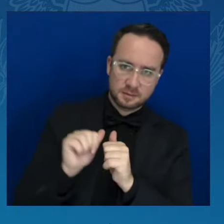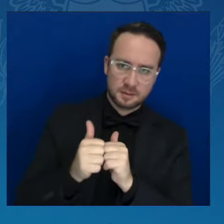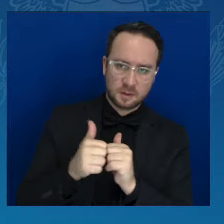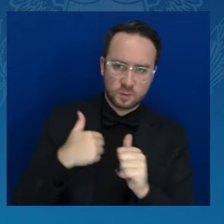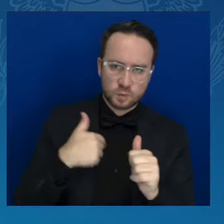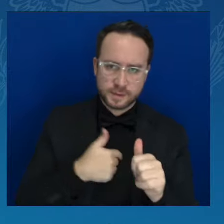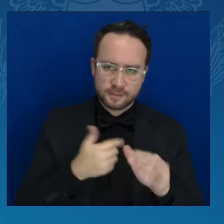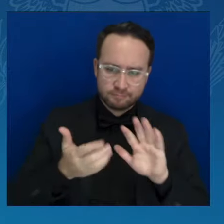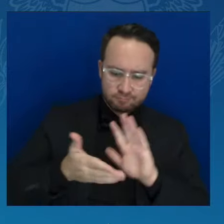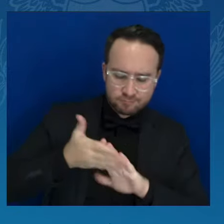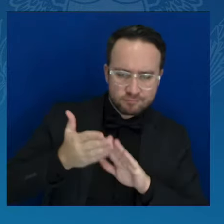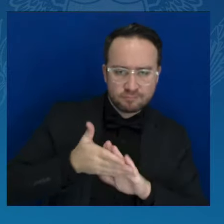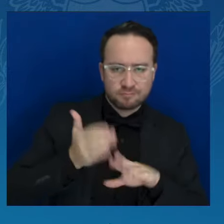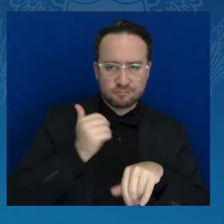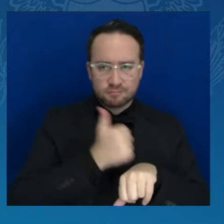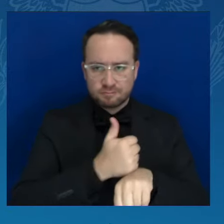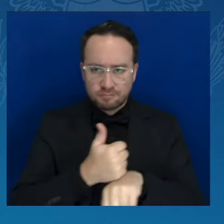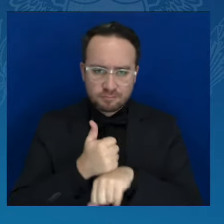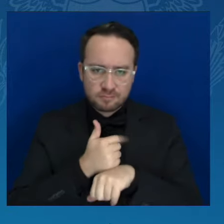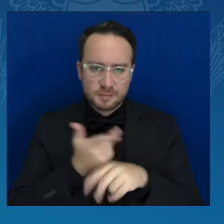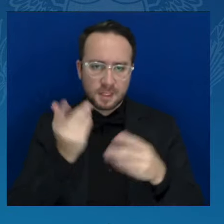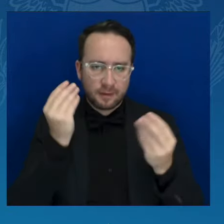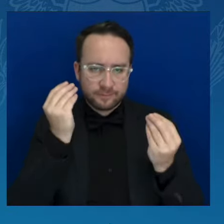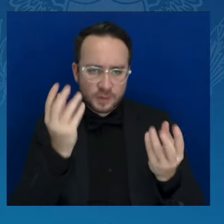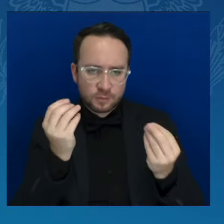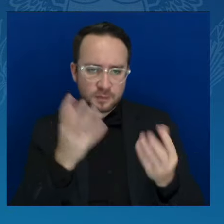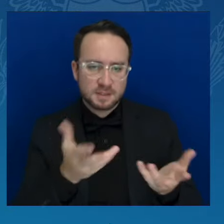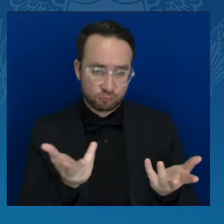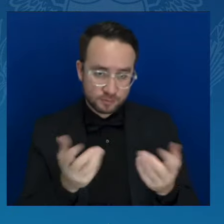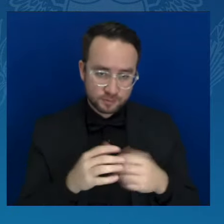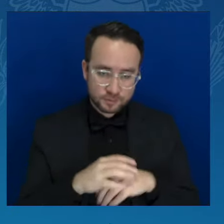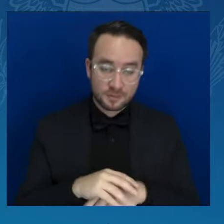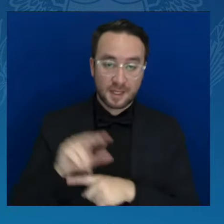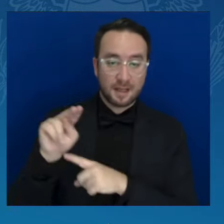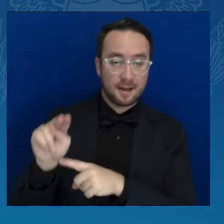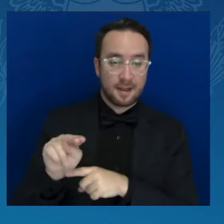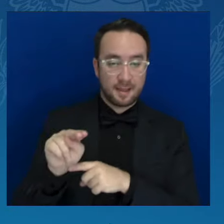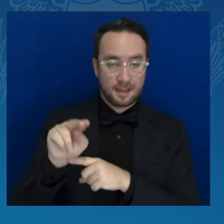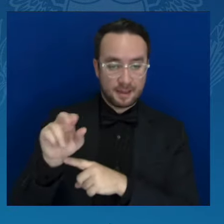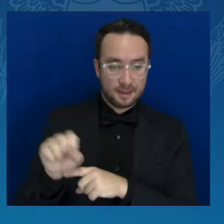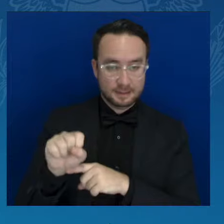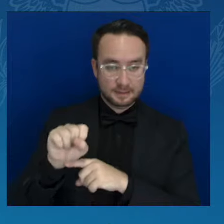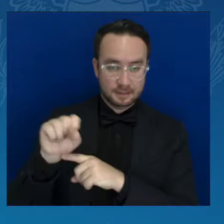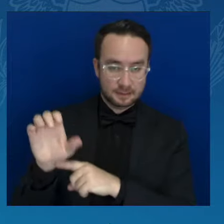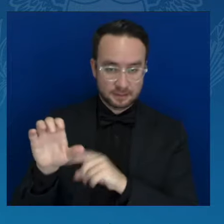facing elements of our integrated space strategy that you will hear over the course of the rest of the meeting today.